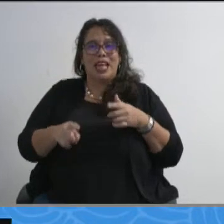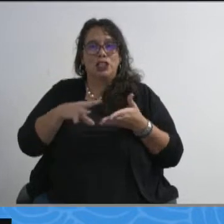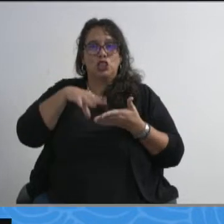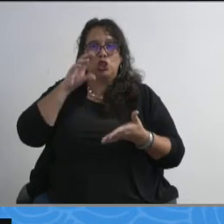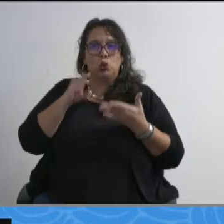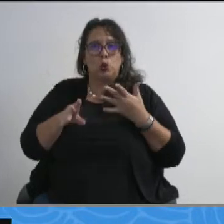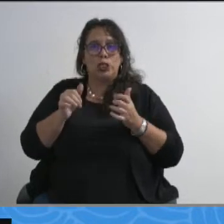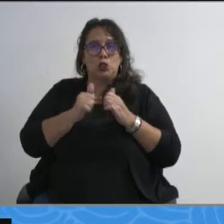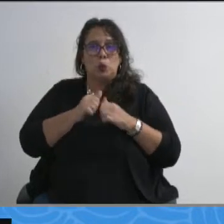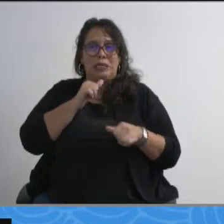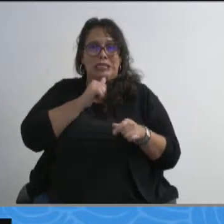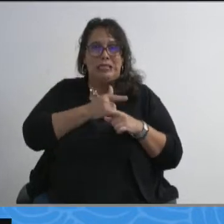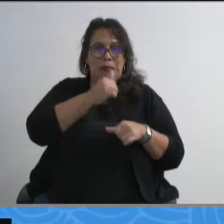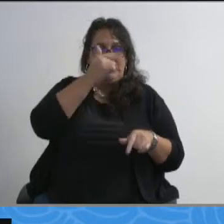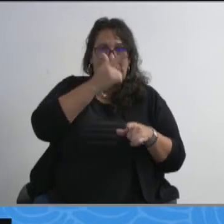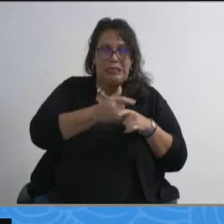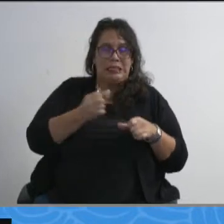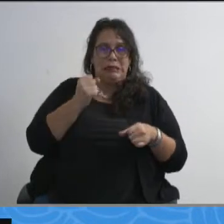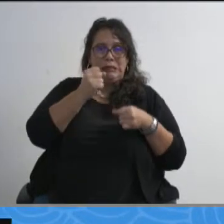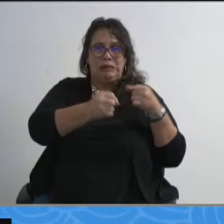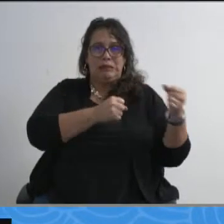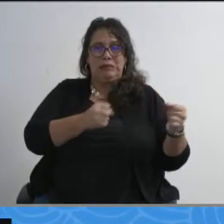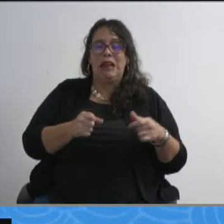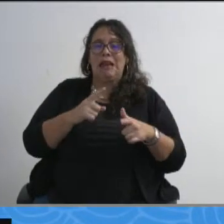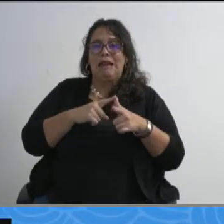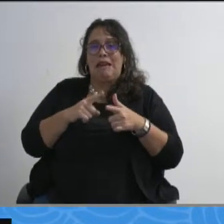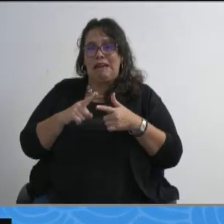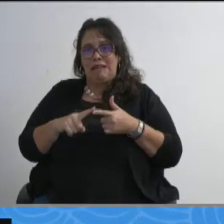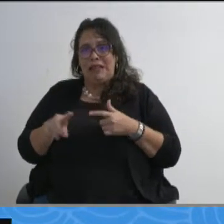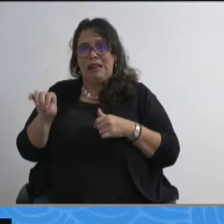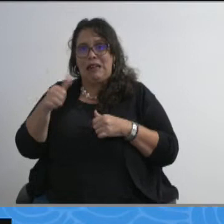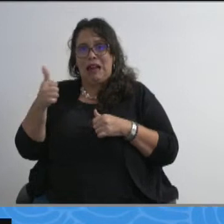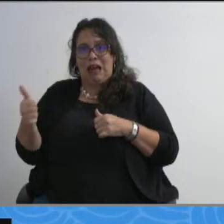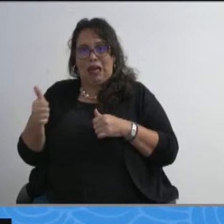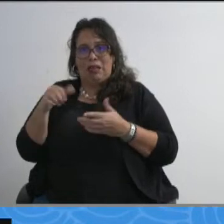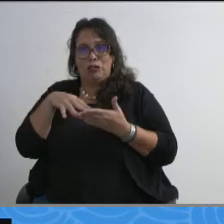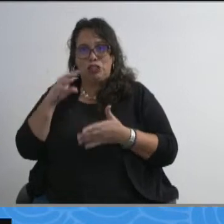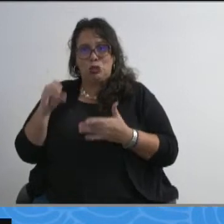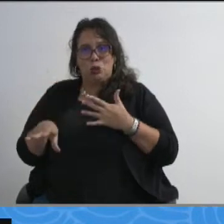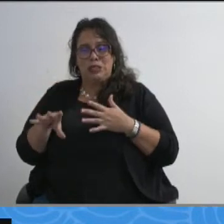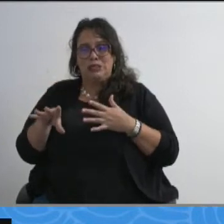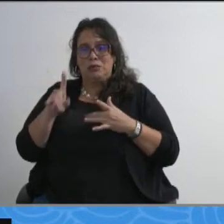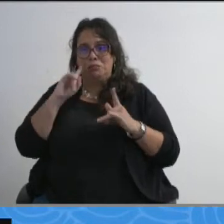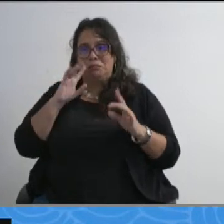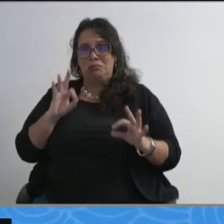students are chosen just randomly through the computer system and placed at the school site. So, just keep in mind,